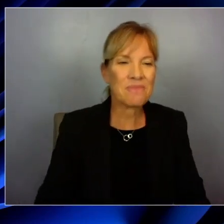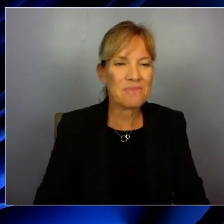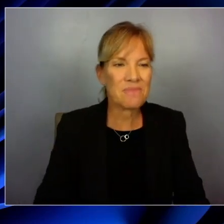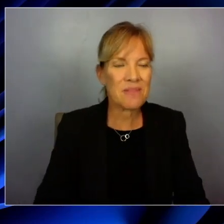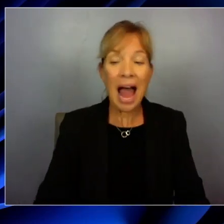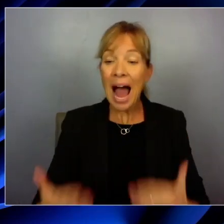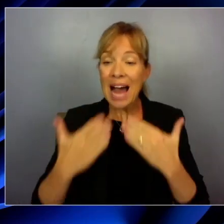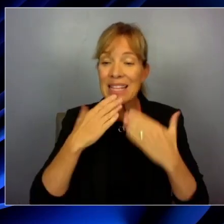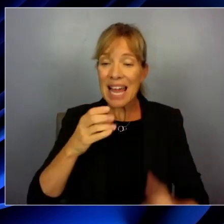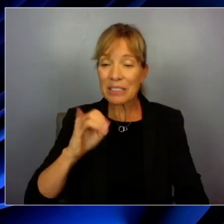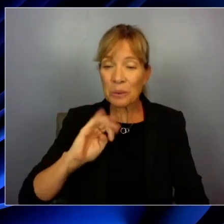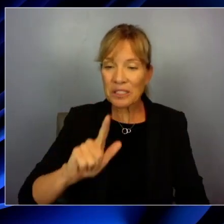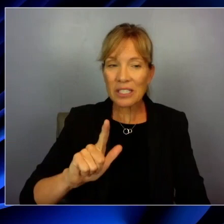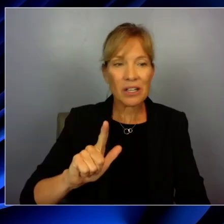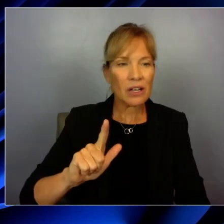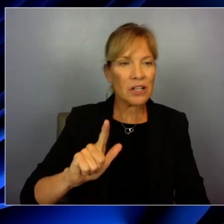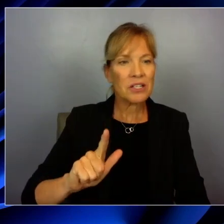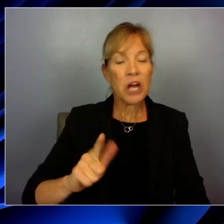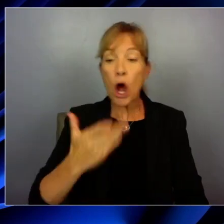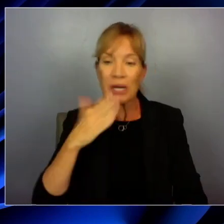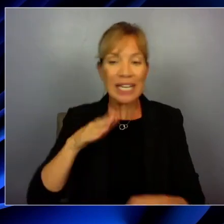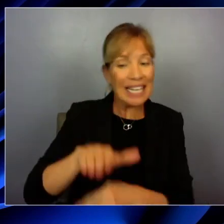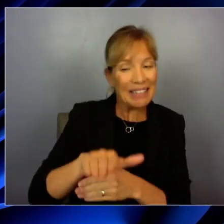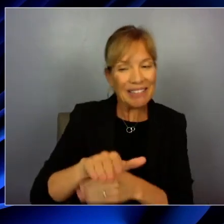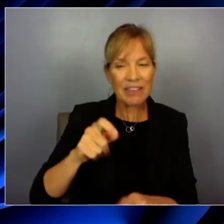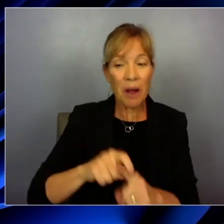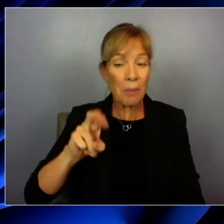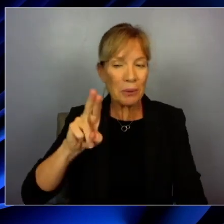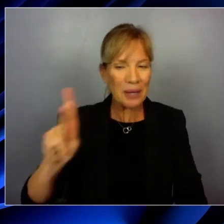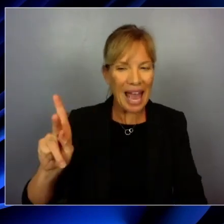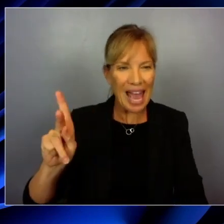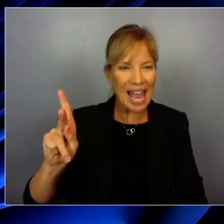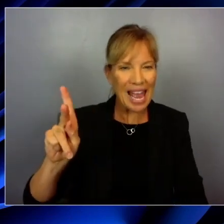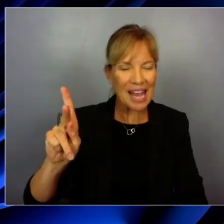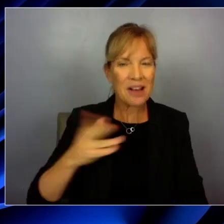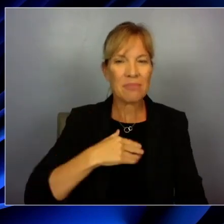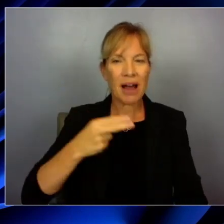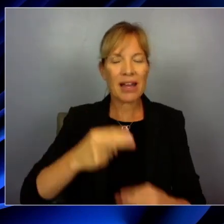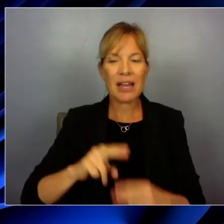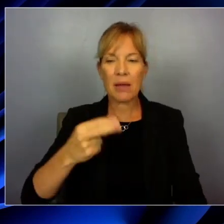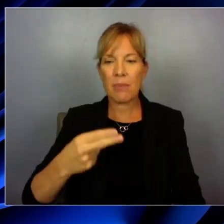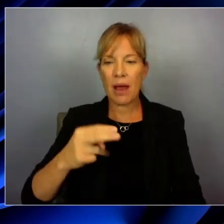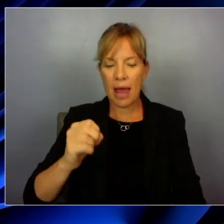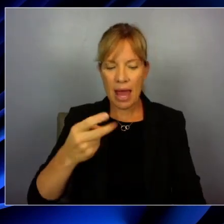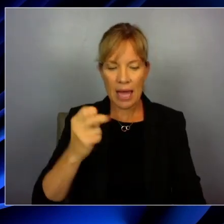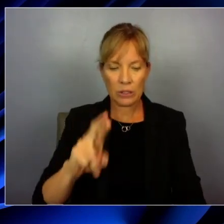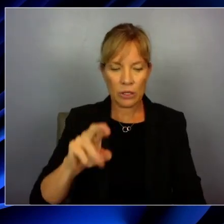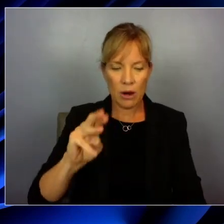good evening from the UK. My name is Hector Minto. I'm the lead accessibility evangelist for Microsoft.